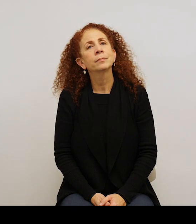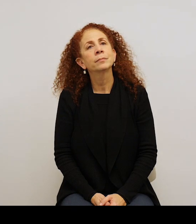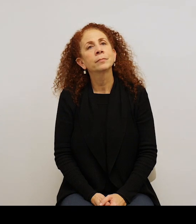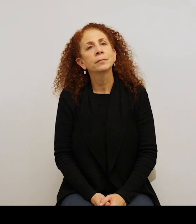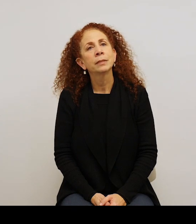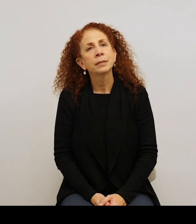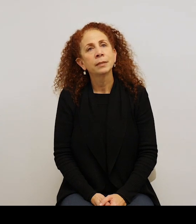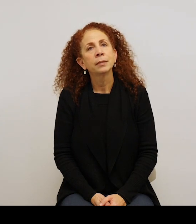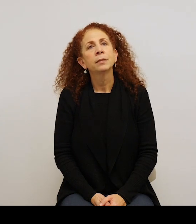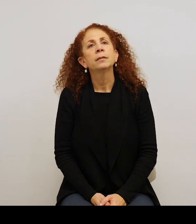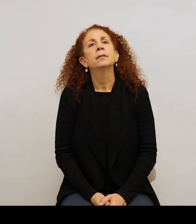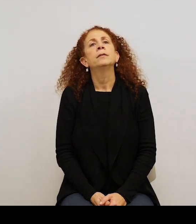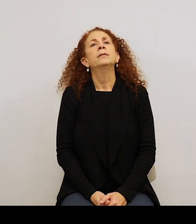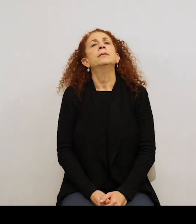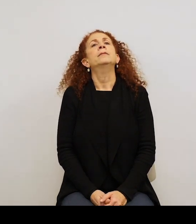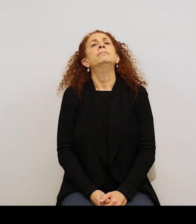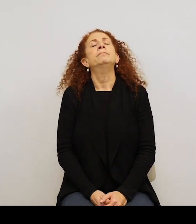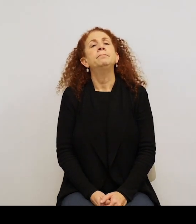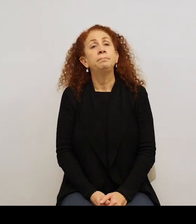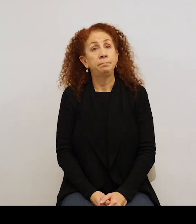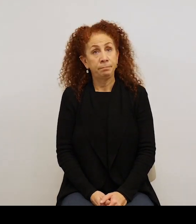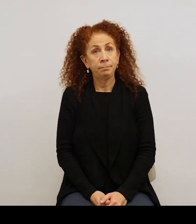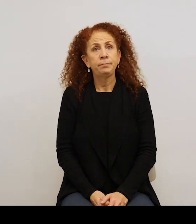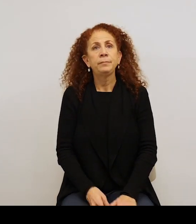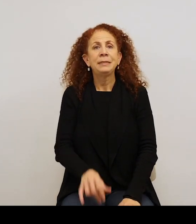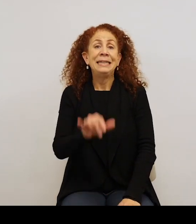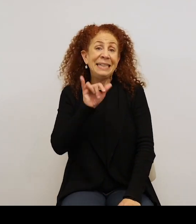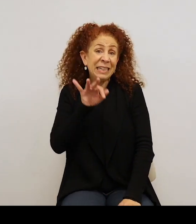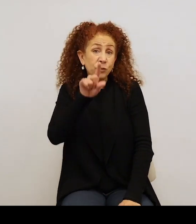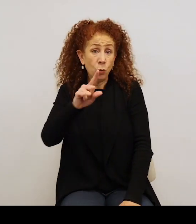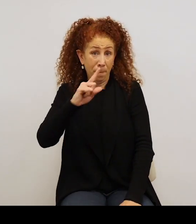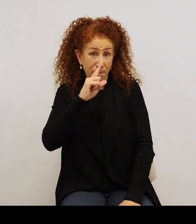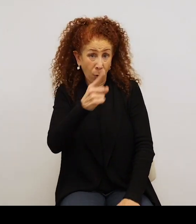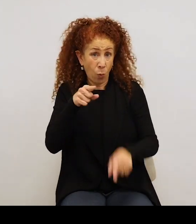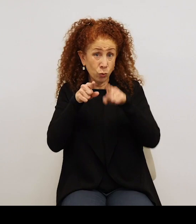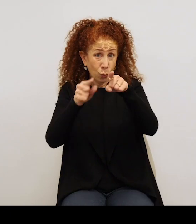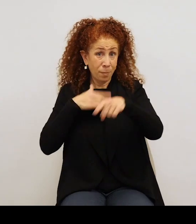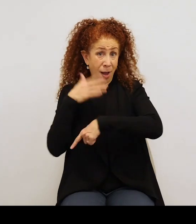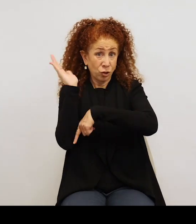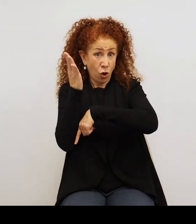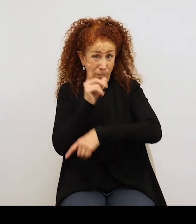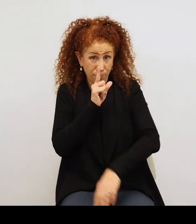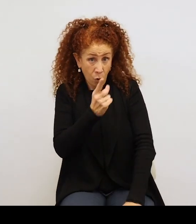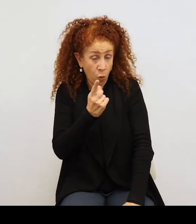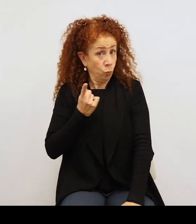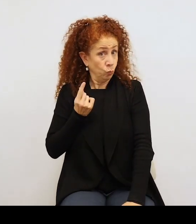If you are-- and I must say too, should you get really bored during this talk, you--